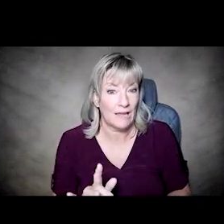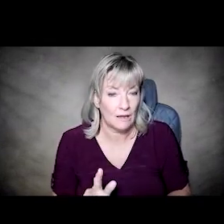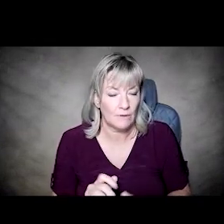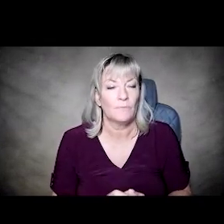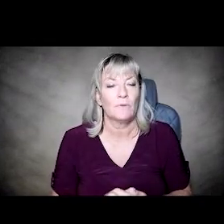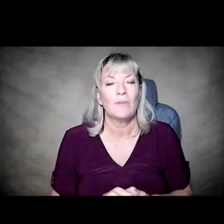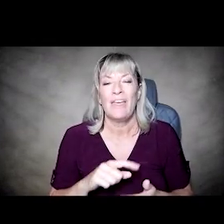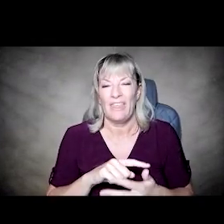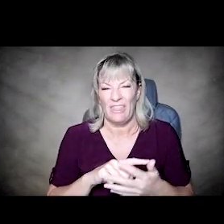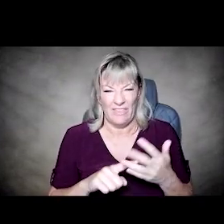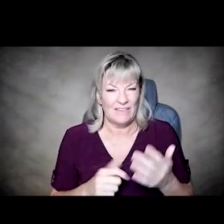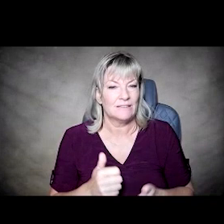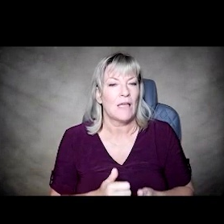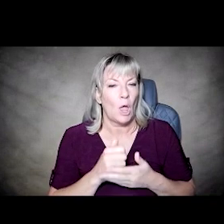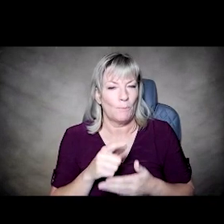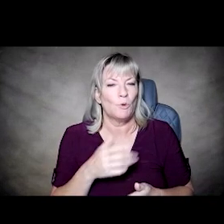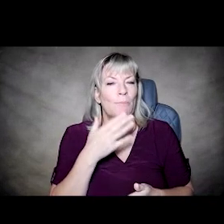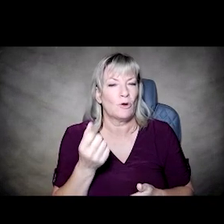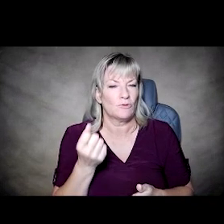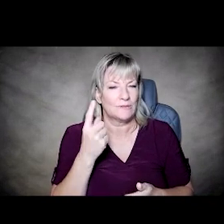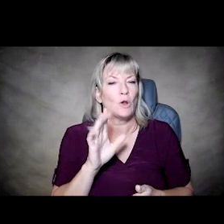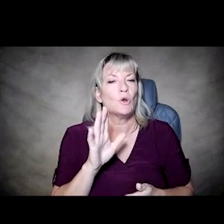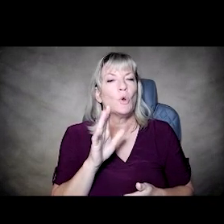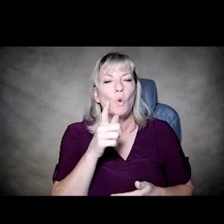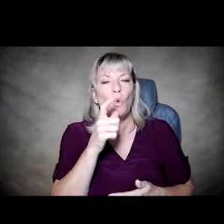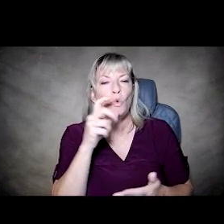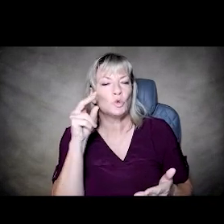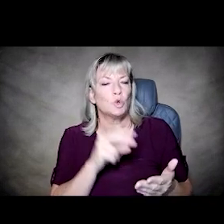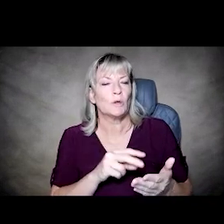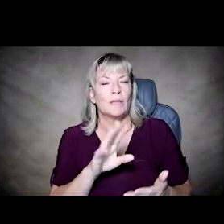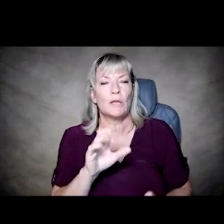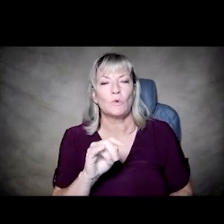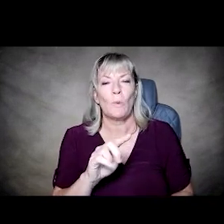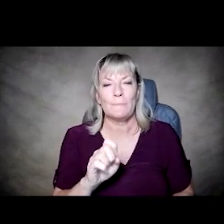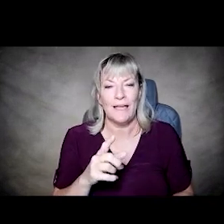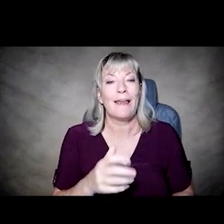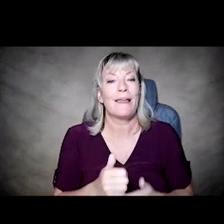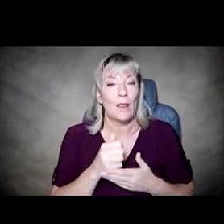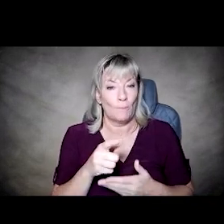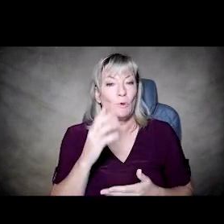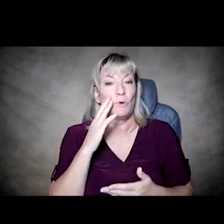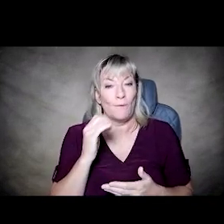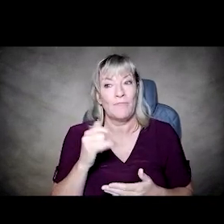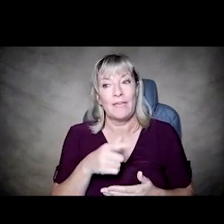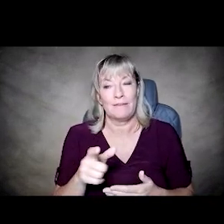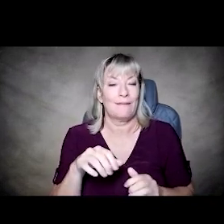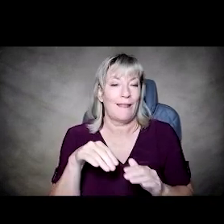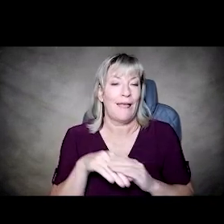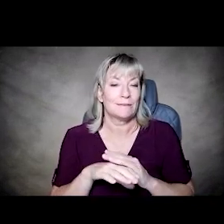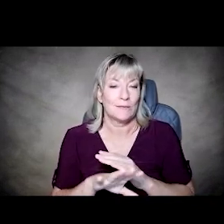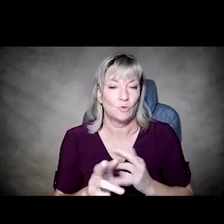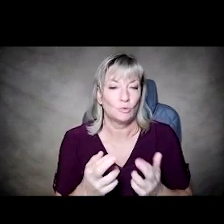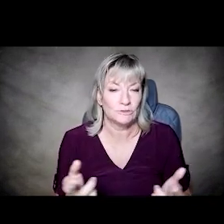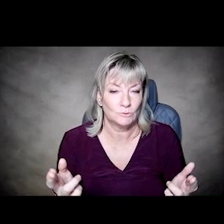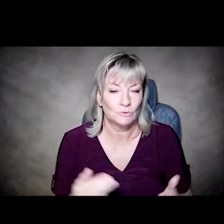better understand your audience and what type of resources they may want to see on your website.